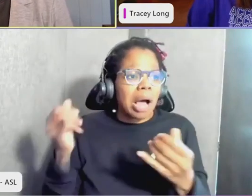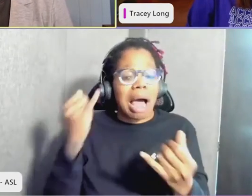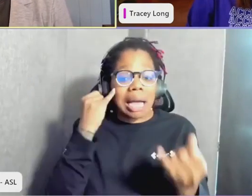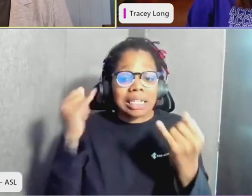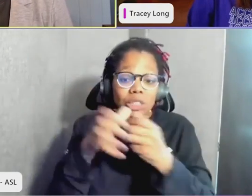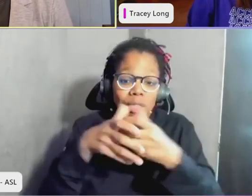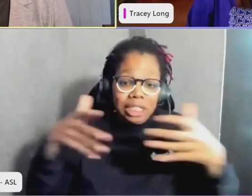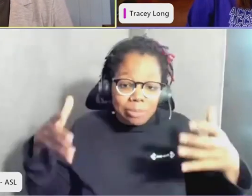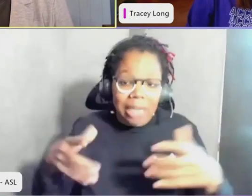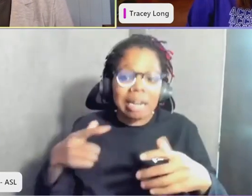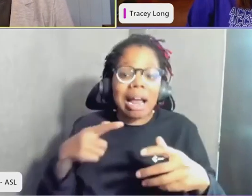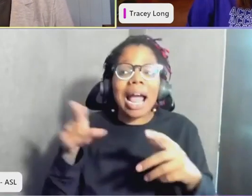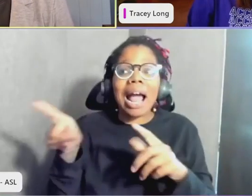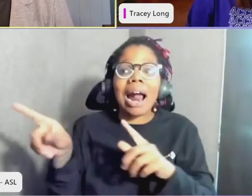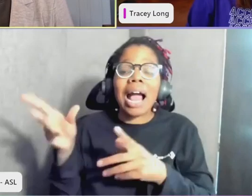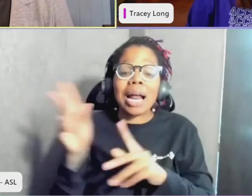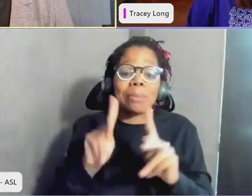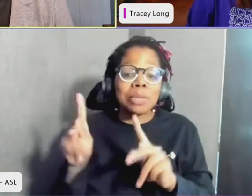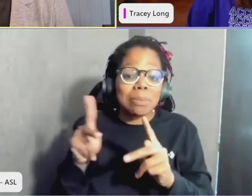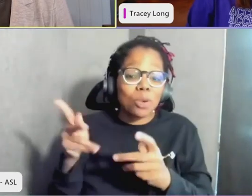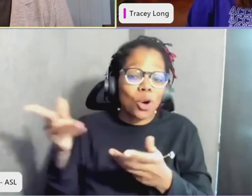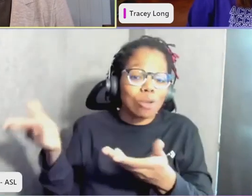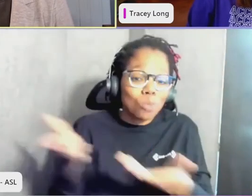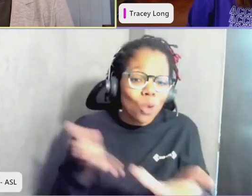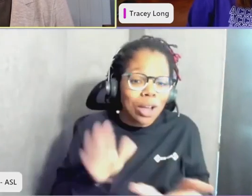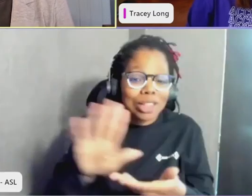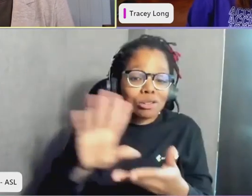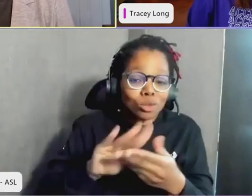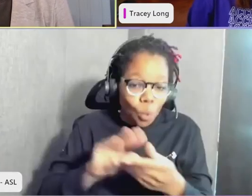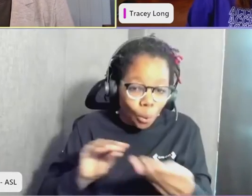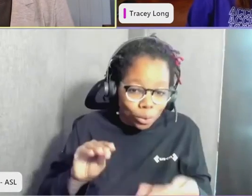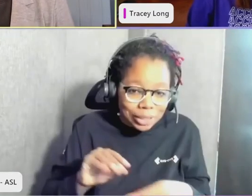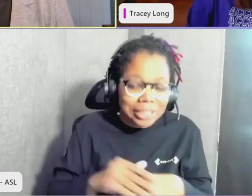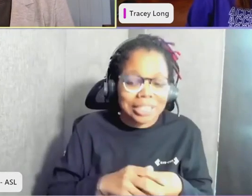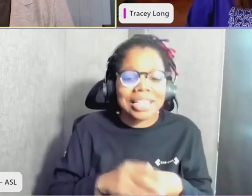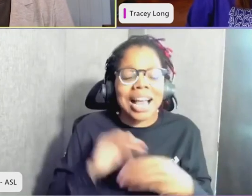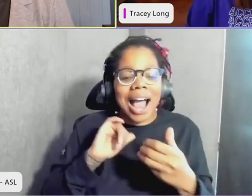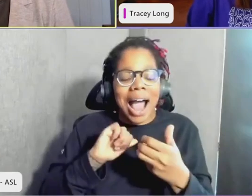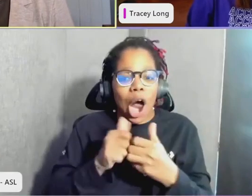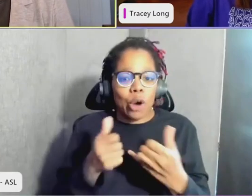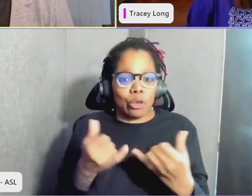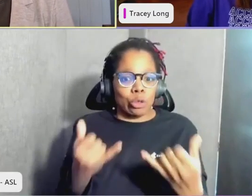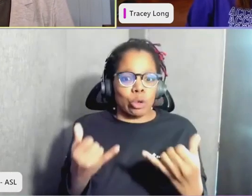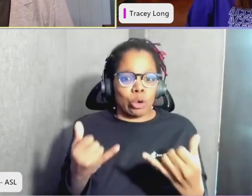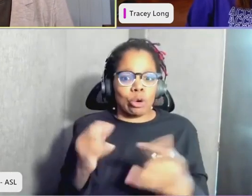of requirement by requirement and people brought in problems with it, people brought in ideas for expanding